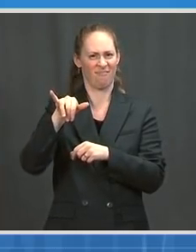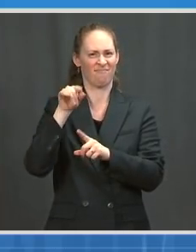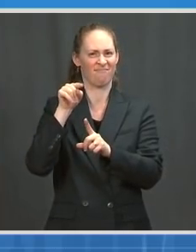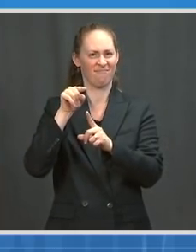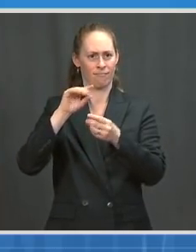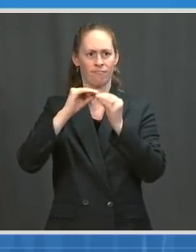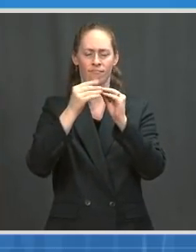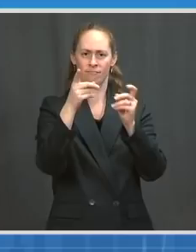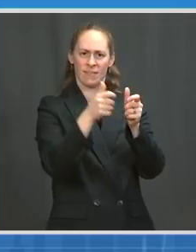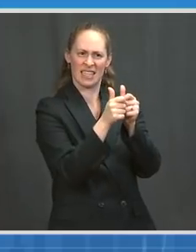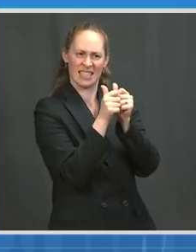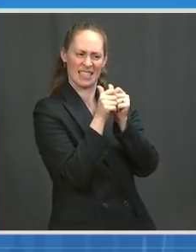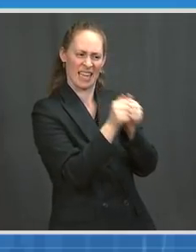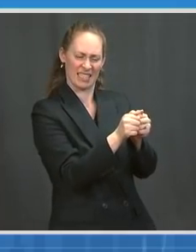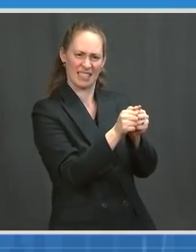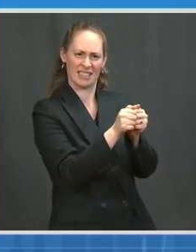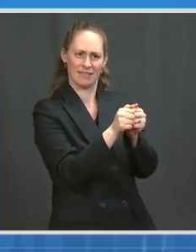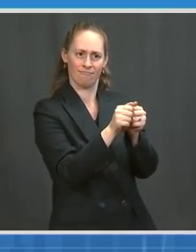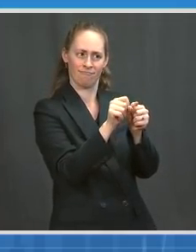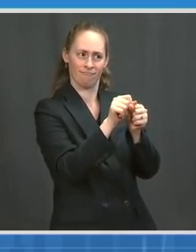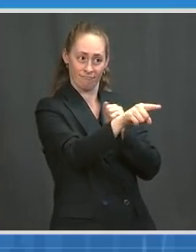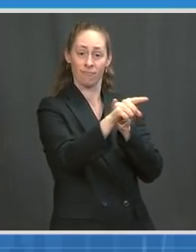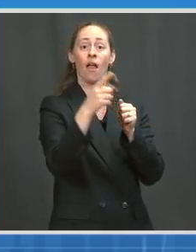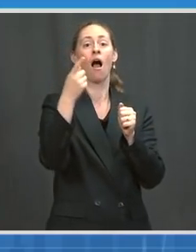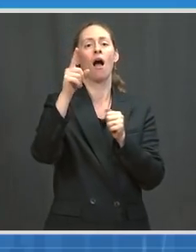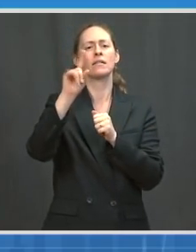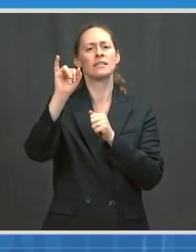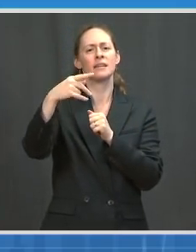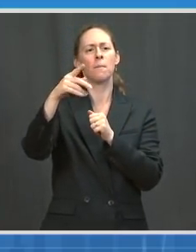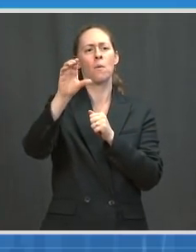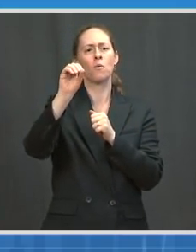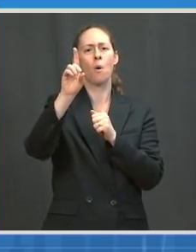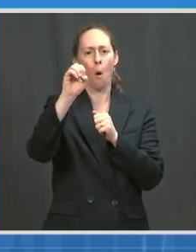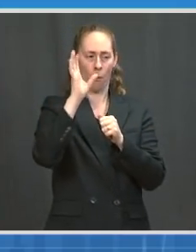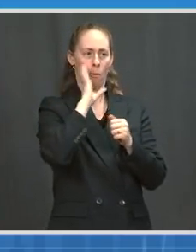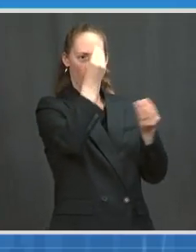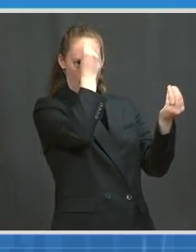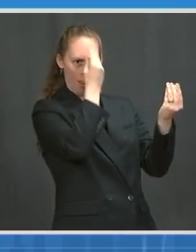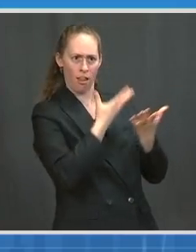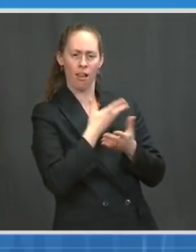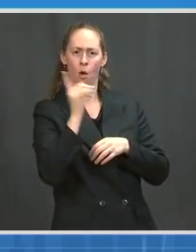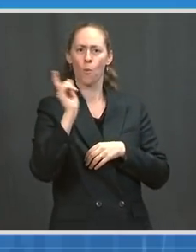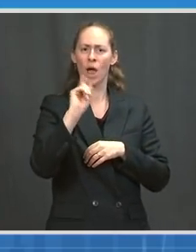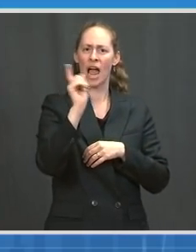and you will be texted back three locations near you with vaccines in stock. Easy.